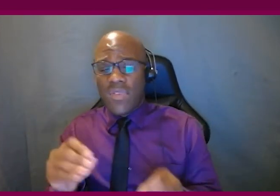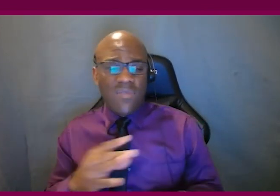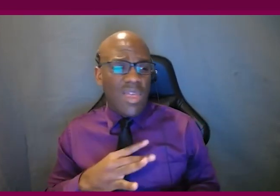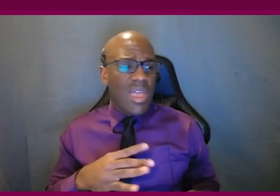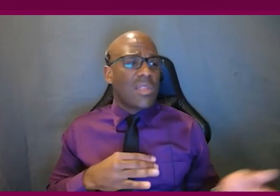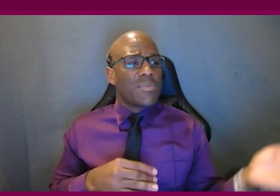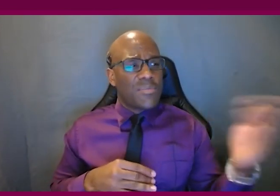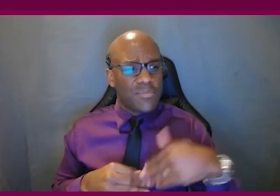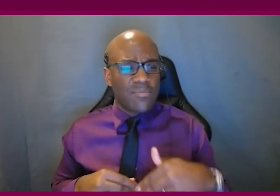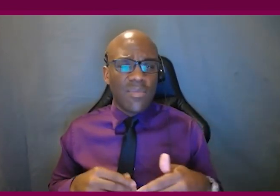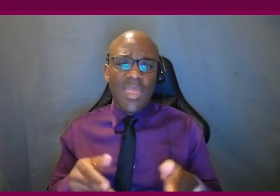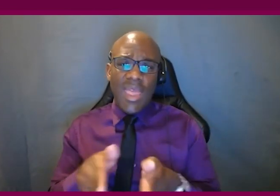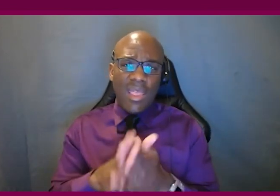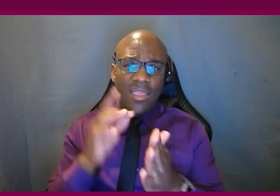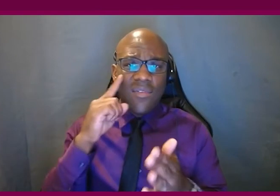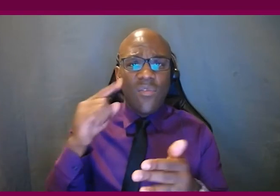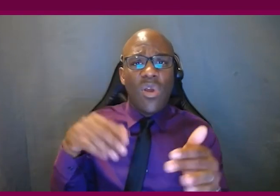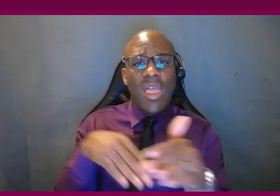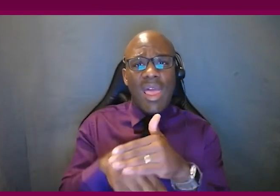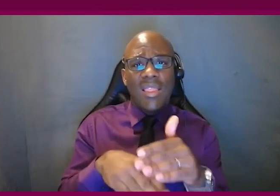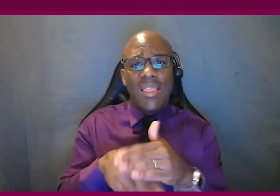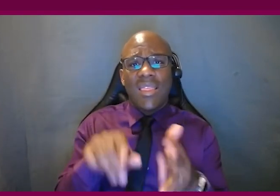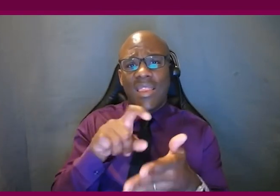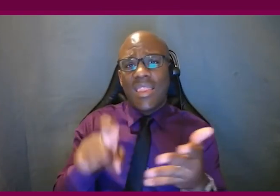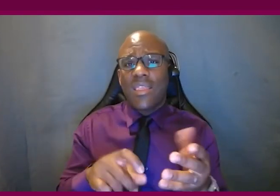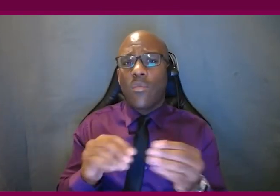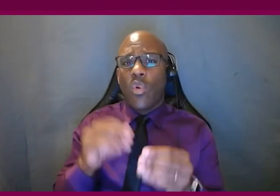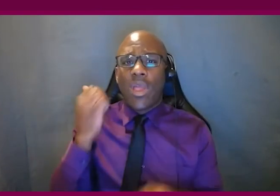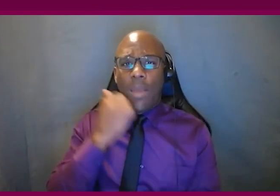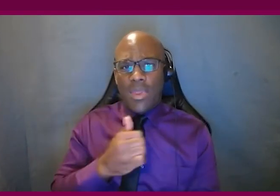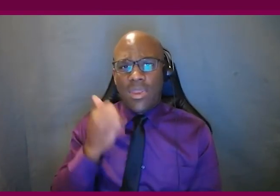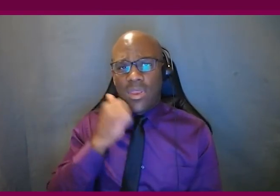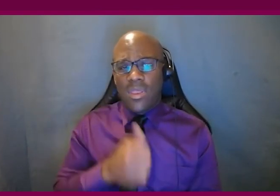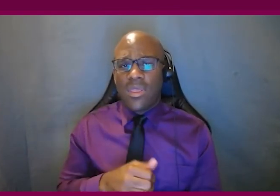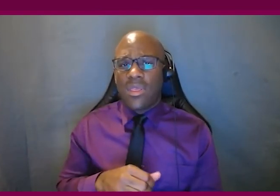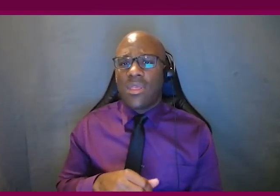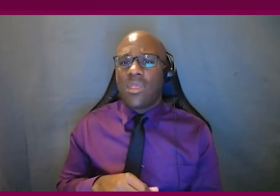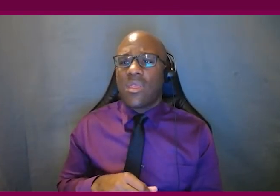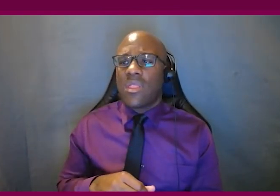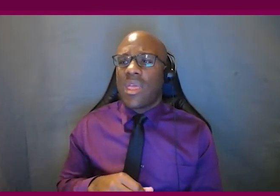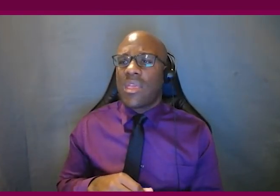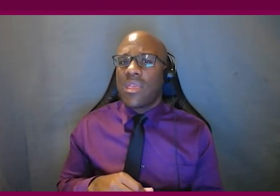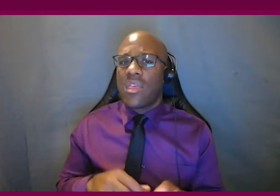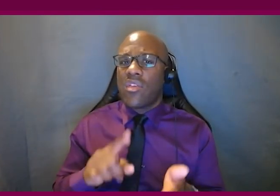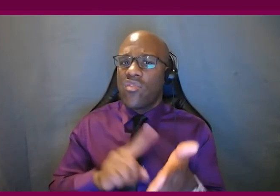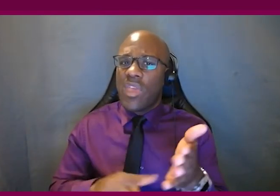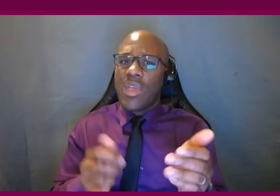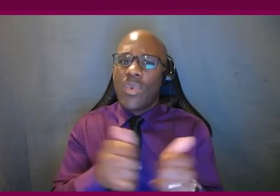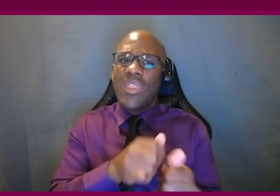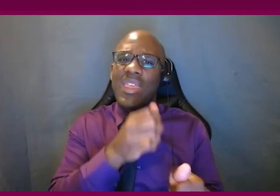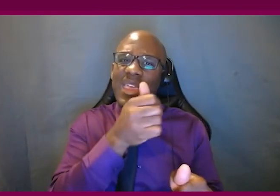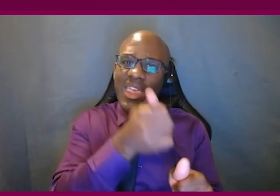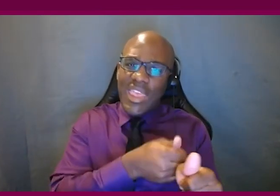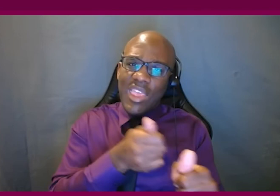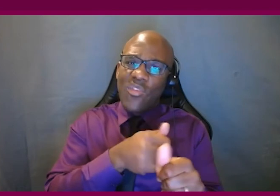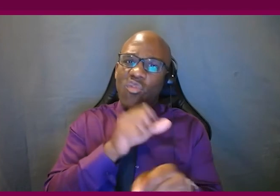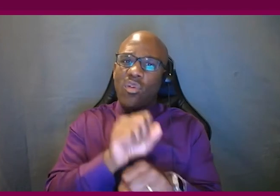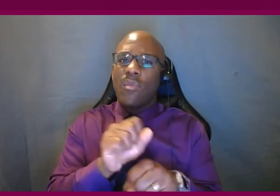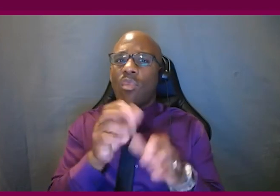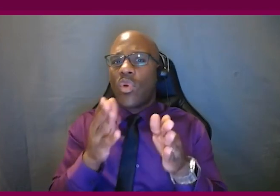person in an organization about what their needs are and trying to just create a culture